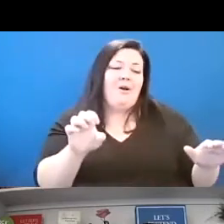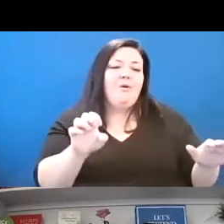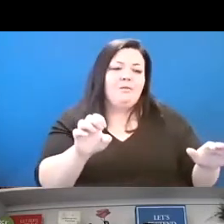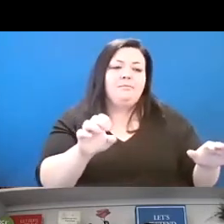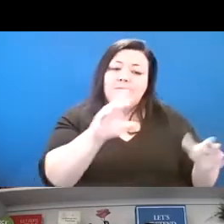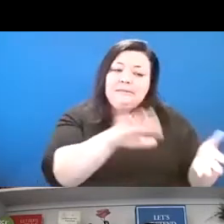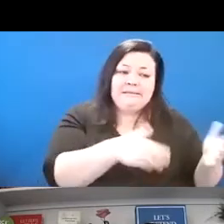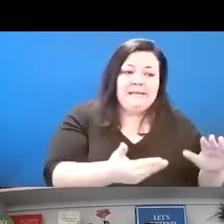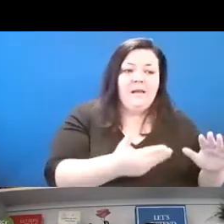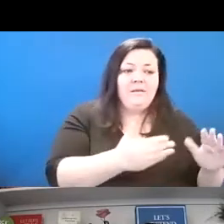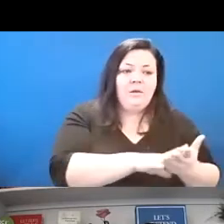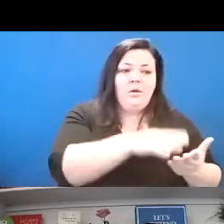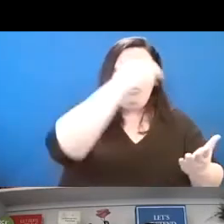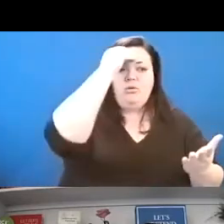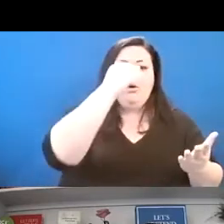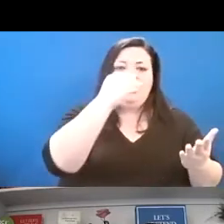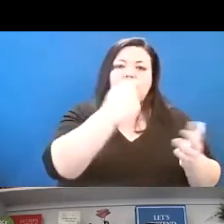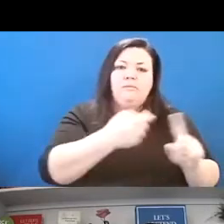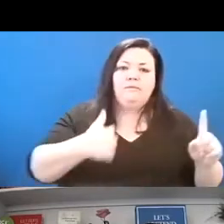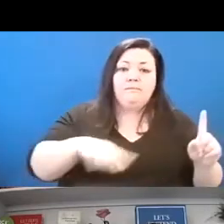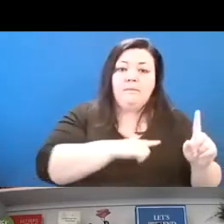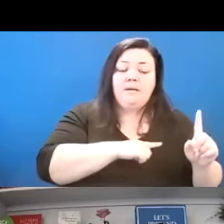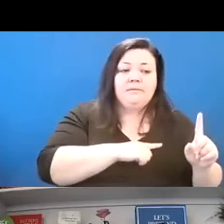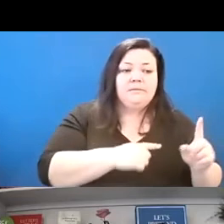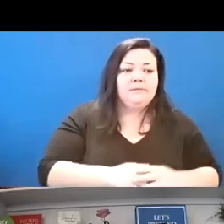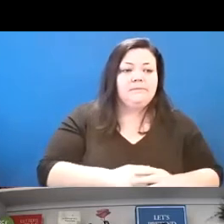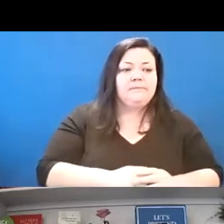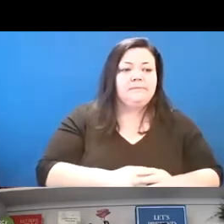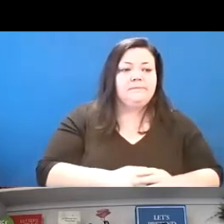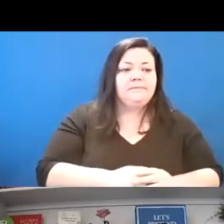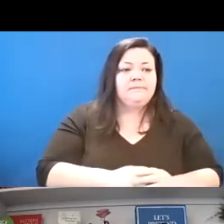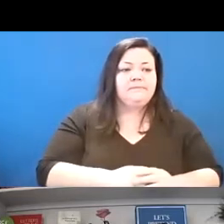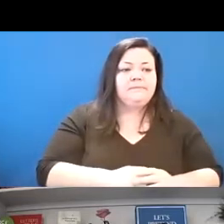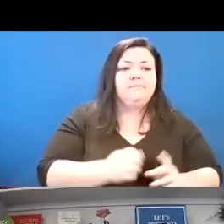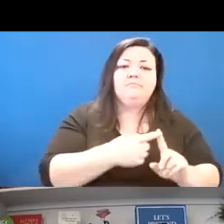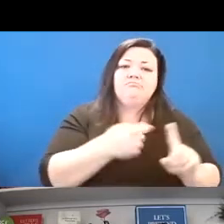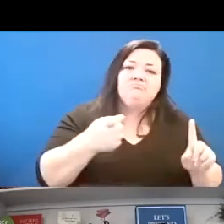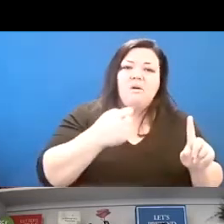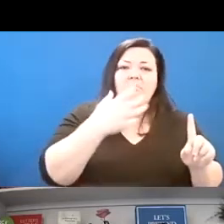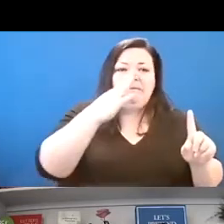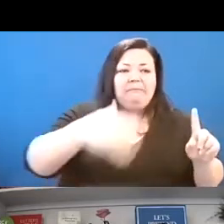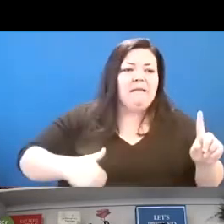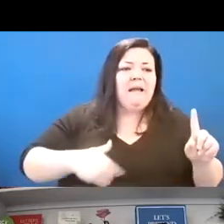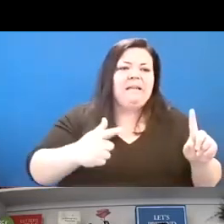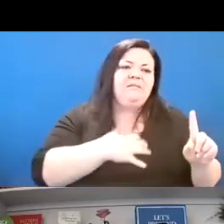Learned living from us. Derivative and late, it whines. It bellyaches.